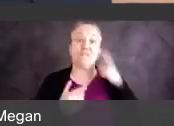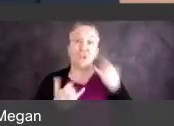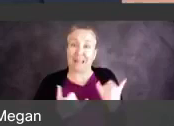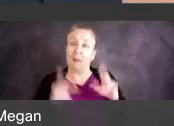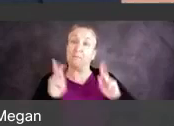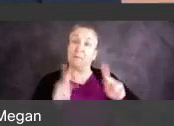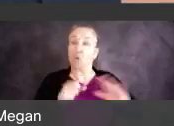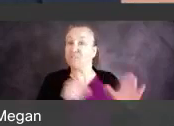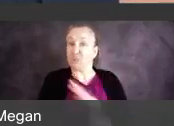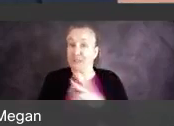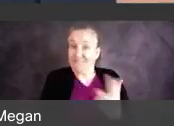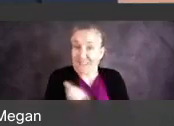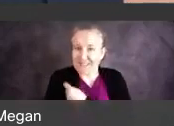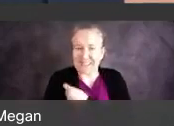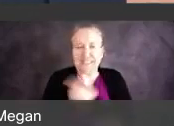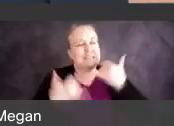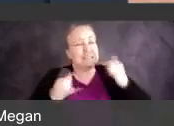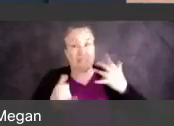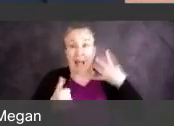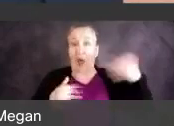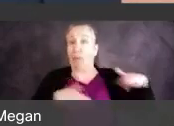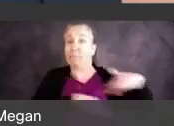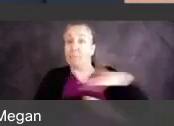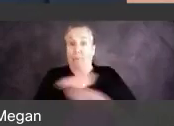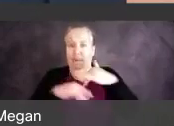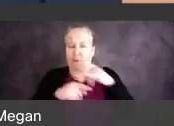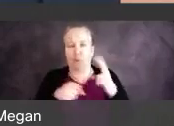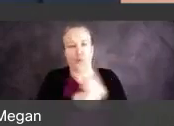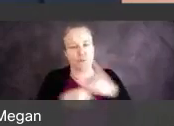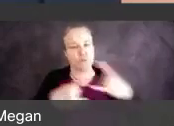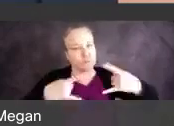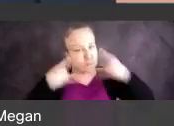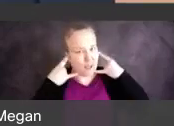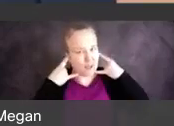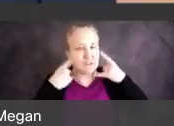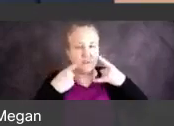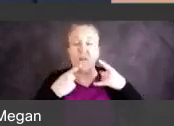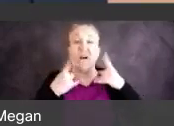take precautions in public like wearing a well-fitting mask and maintaining physical